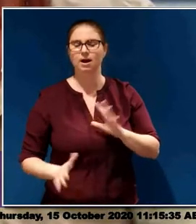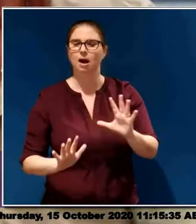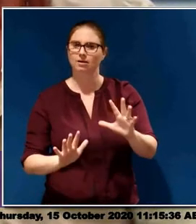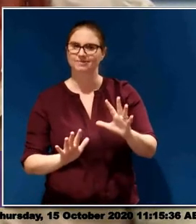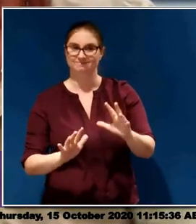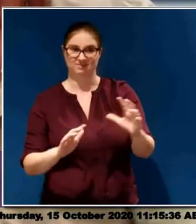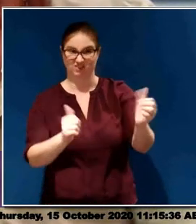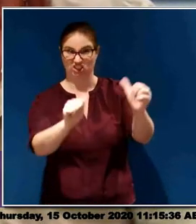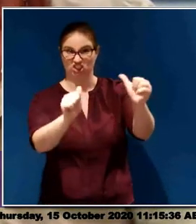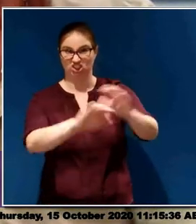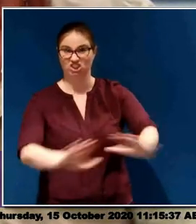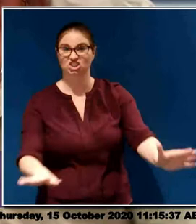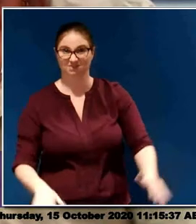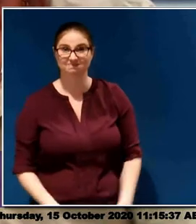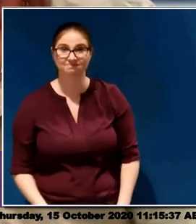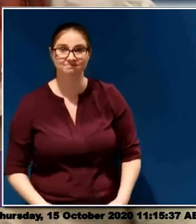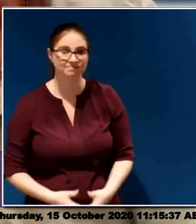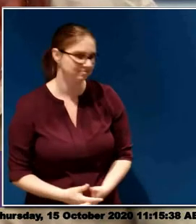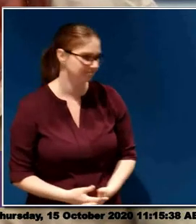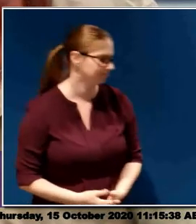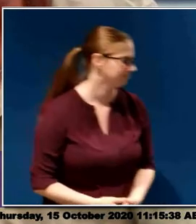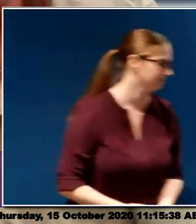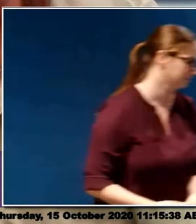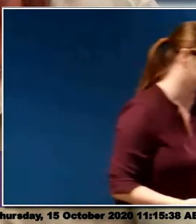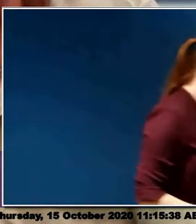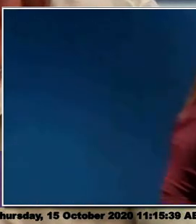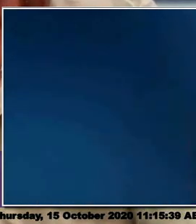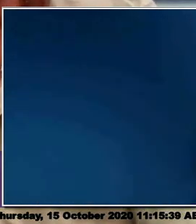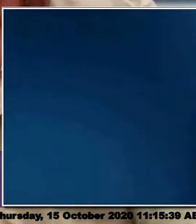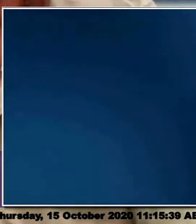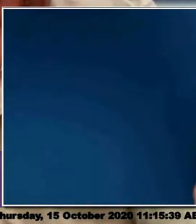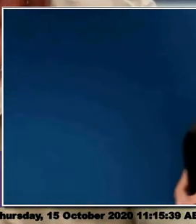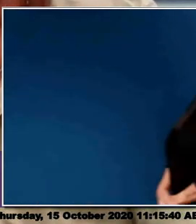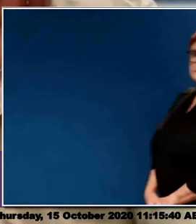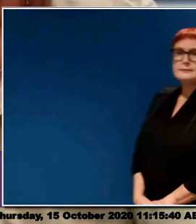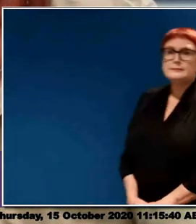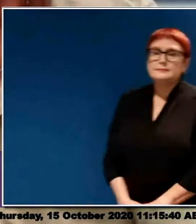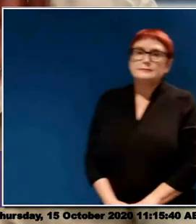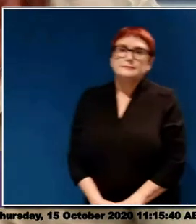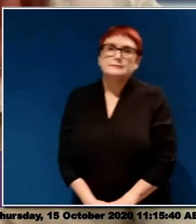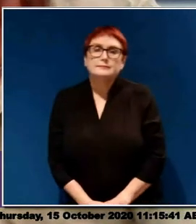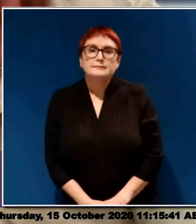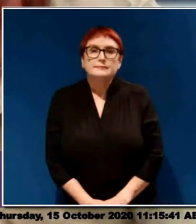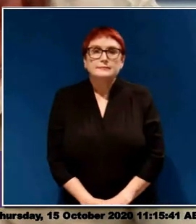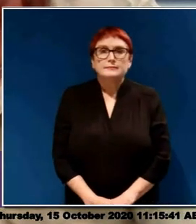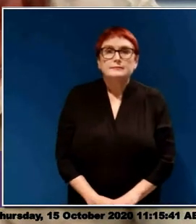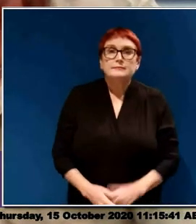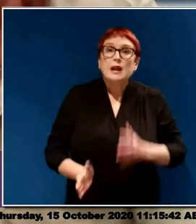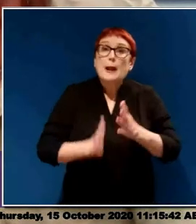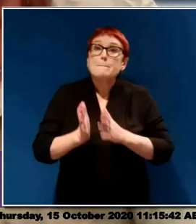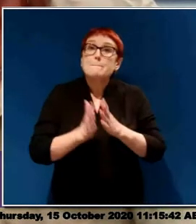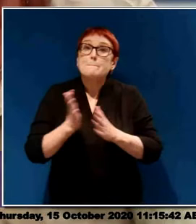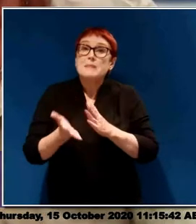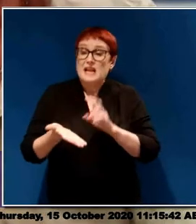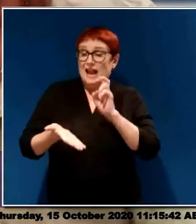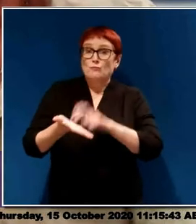When you say signed him out, do you mean unenrolled him? Unenrolled him. I was told to. Literally un-enrol him.